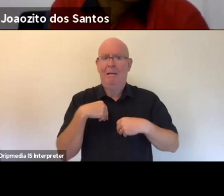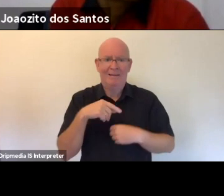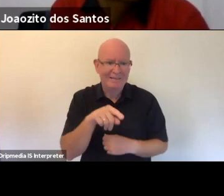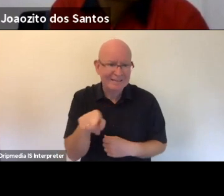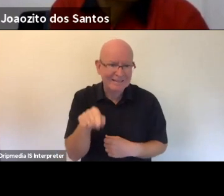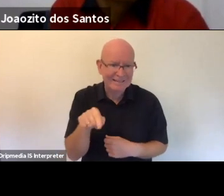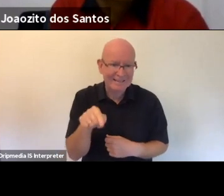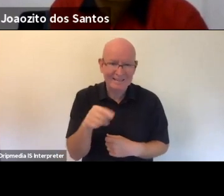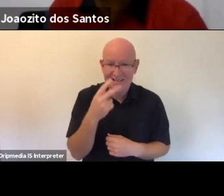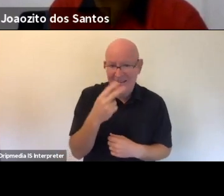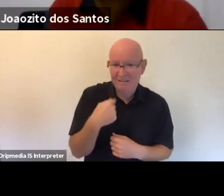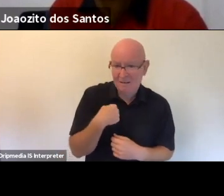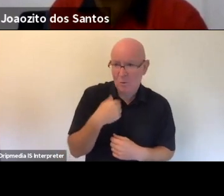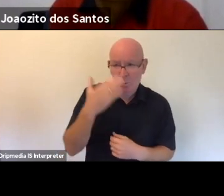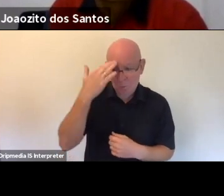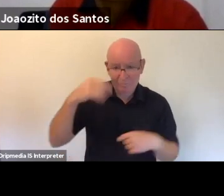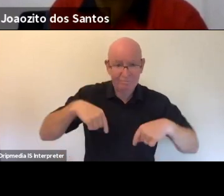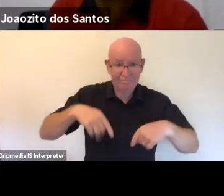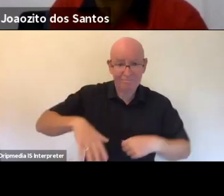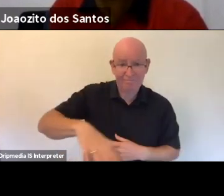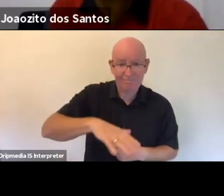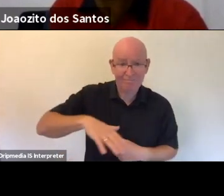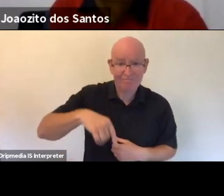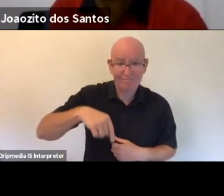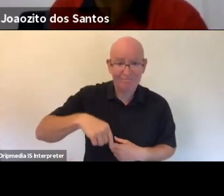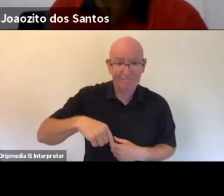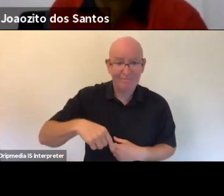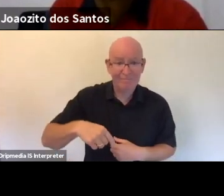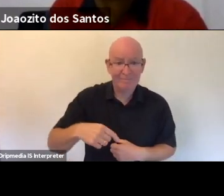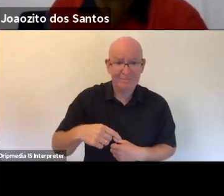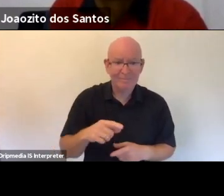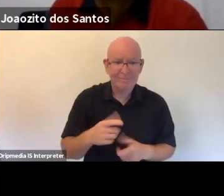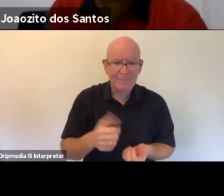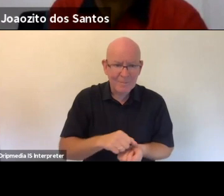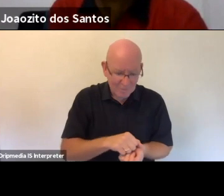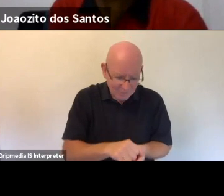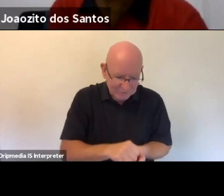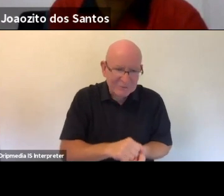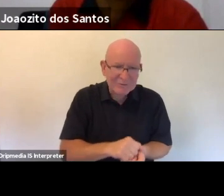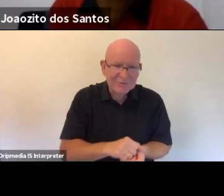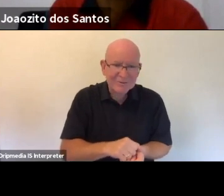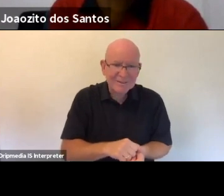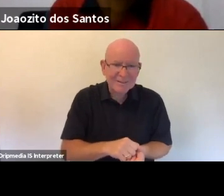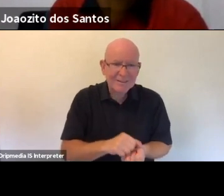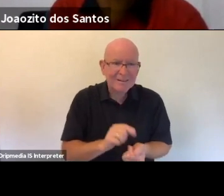During the lockdown, persons with disabilities had difficulties accessing medical treatment and even the medical staff.